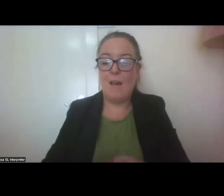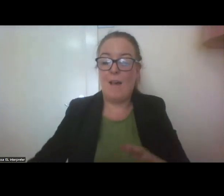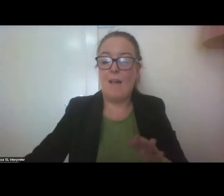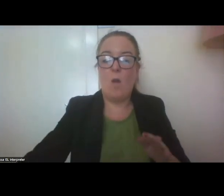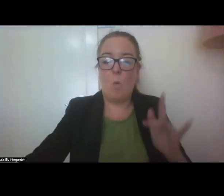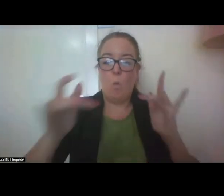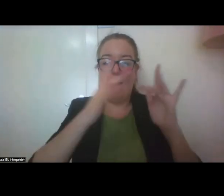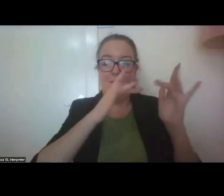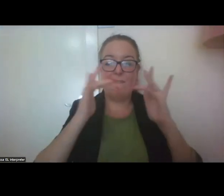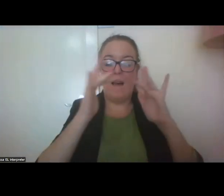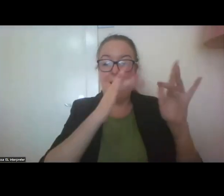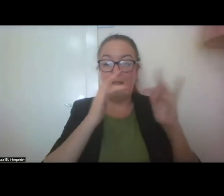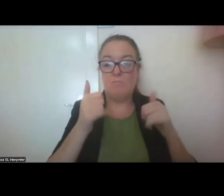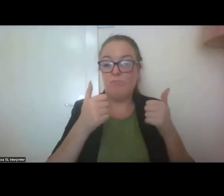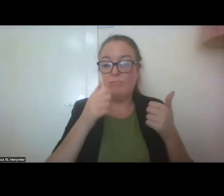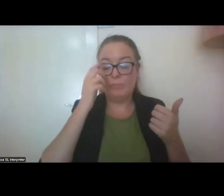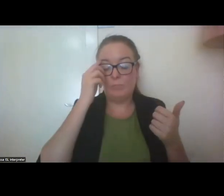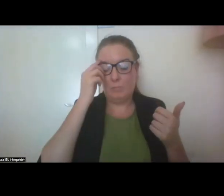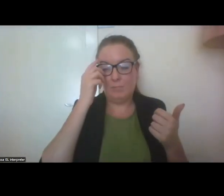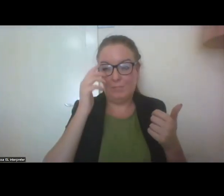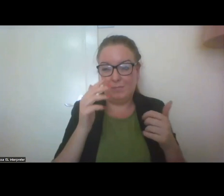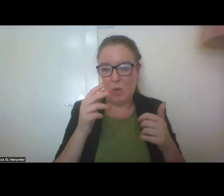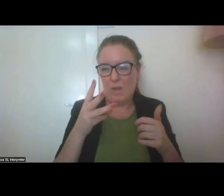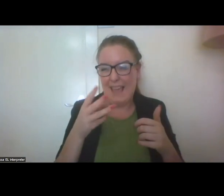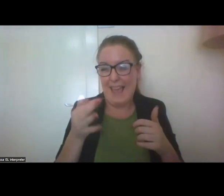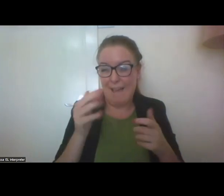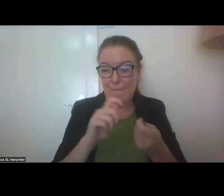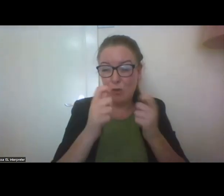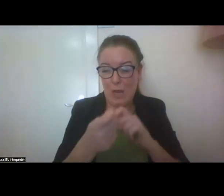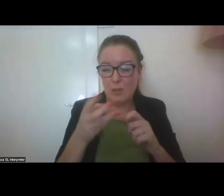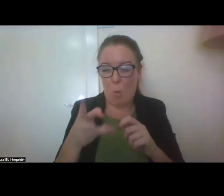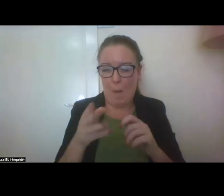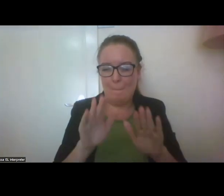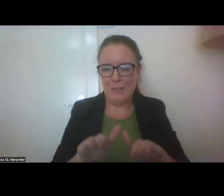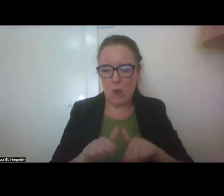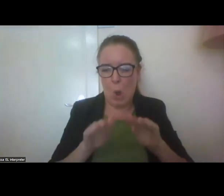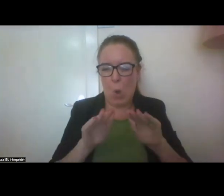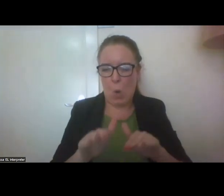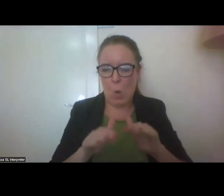so any change is likely to be slow and incremental, not a step change.